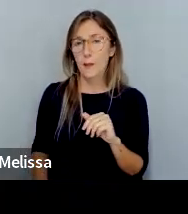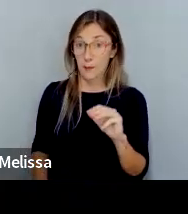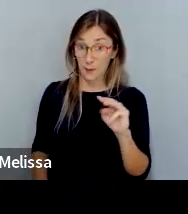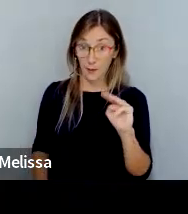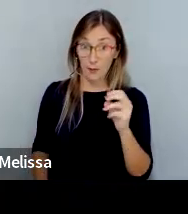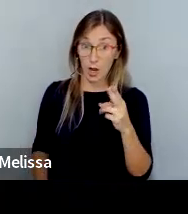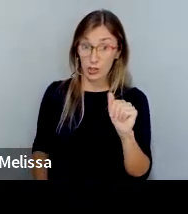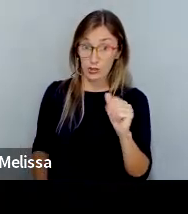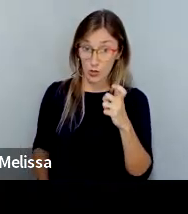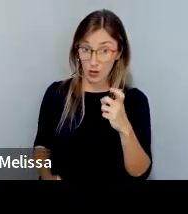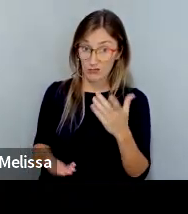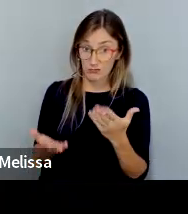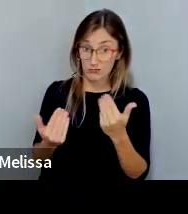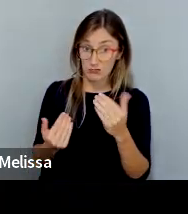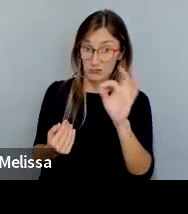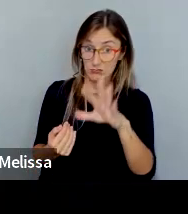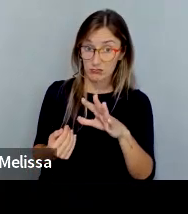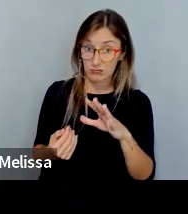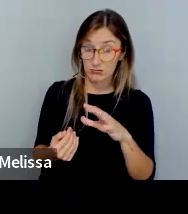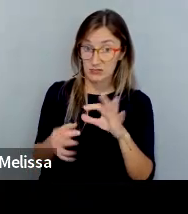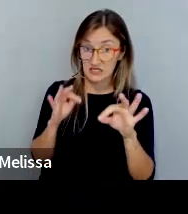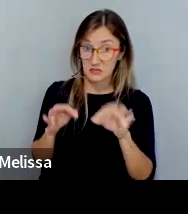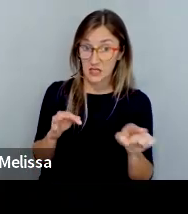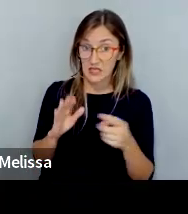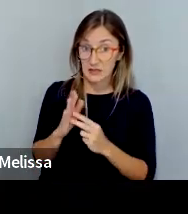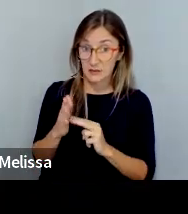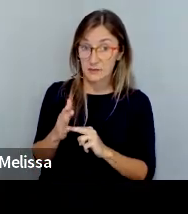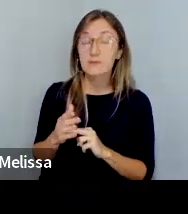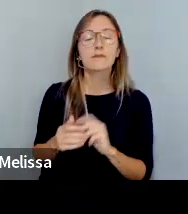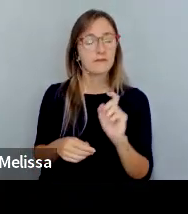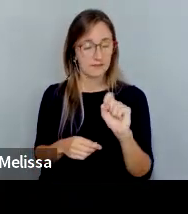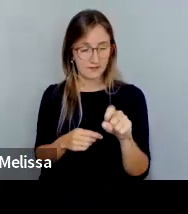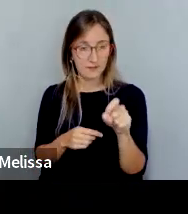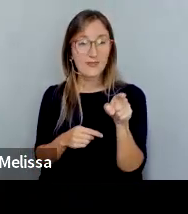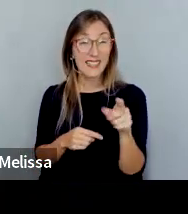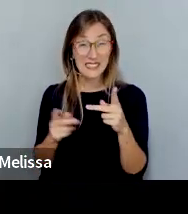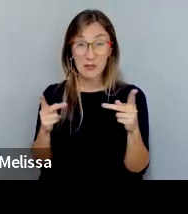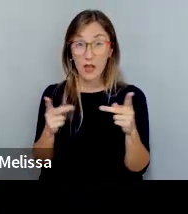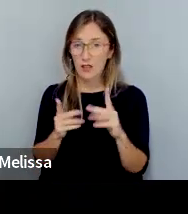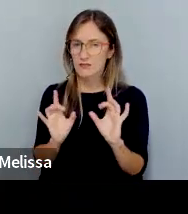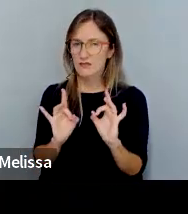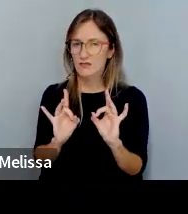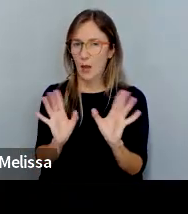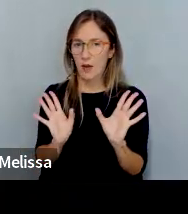not so far away, there was an institution called the brook. Marsha, would